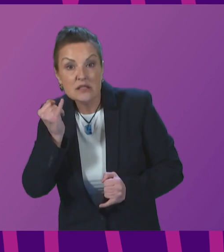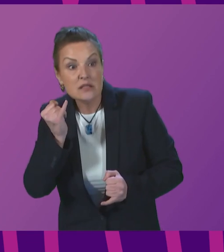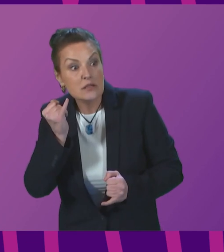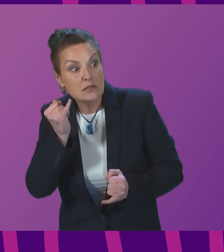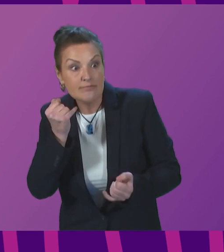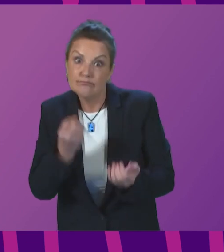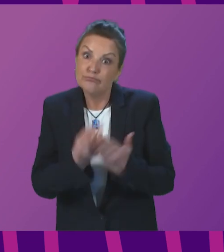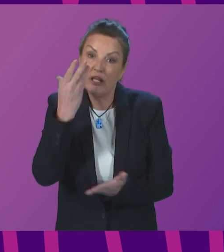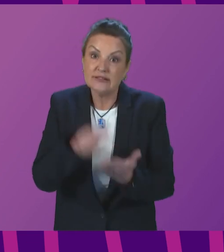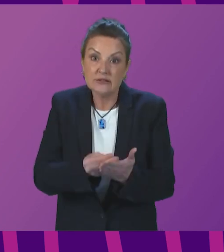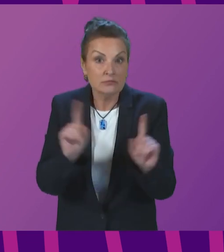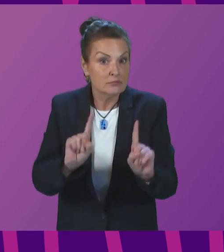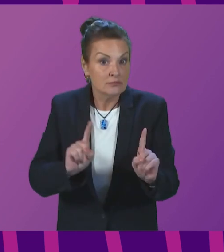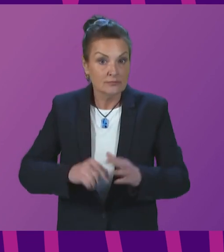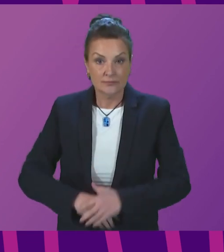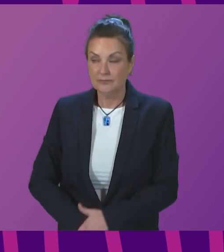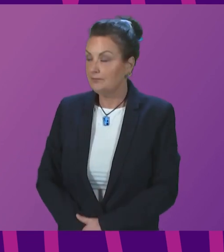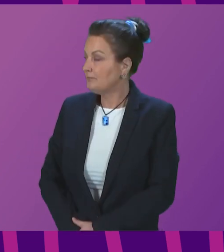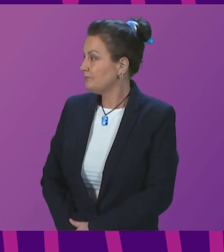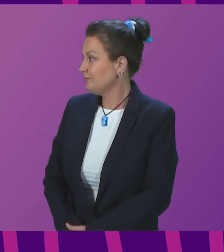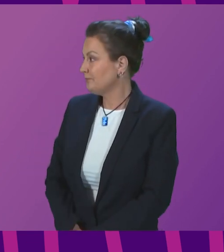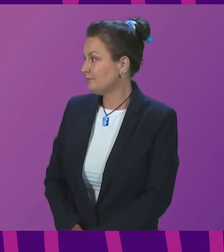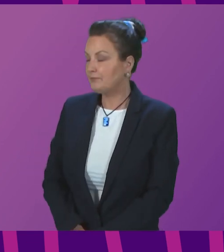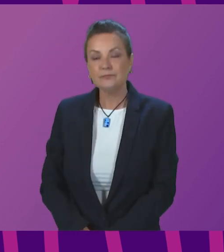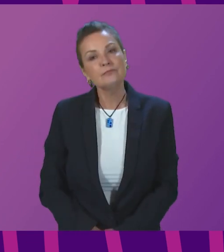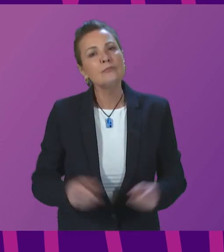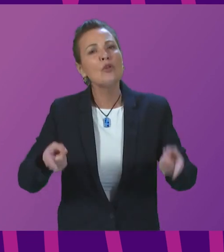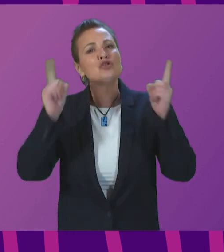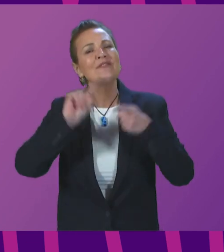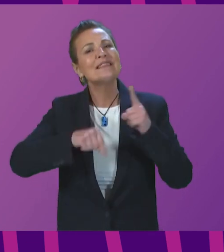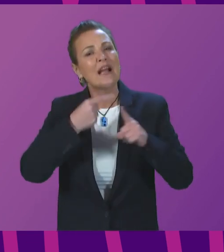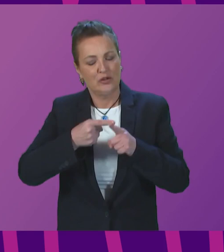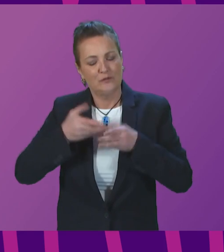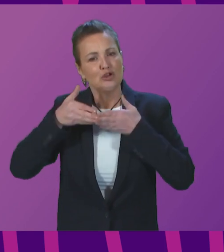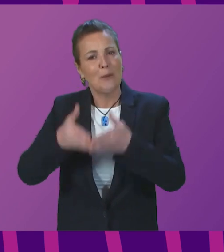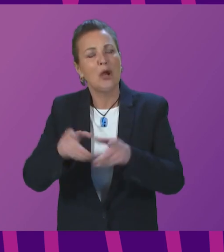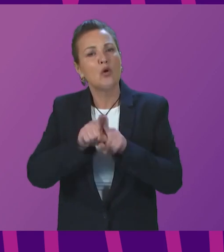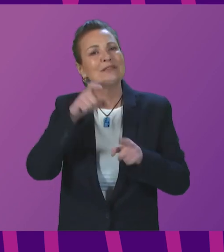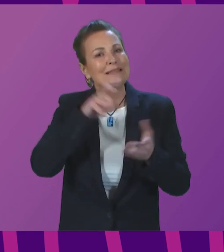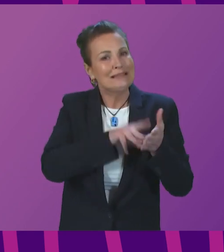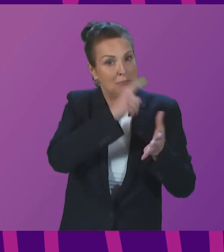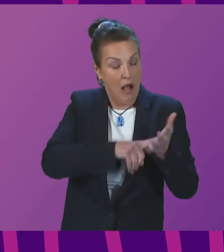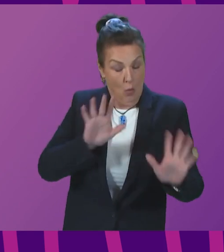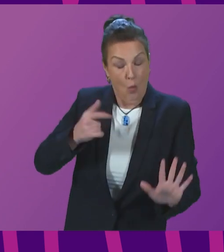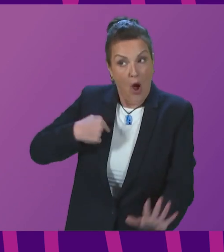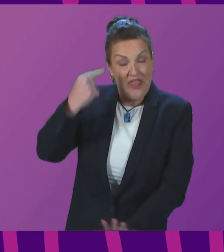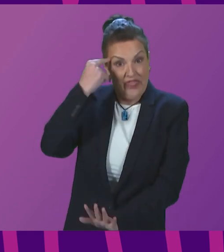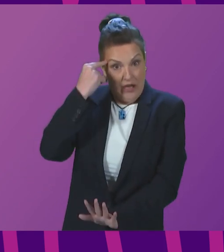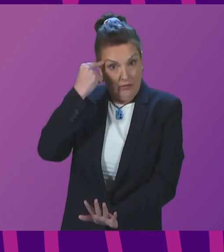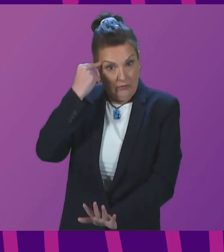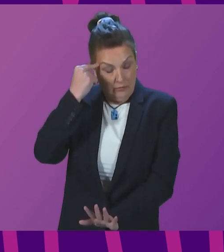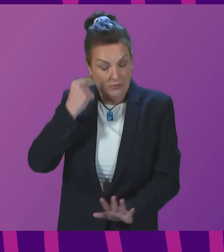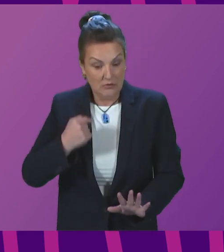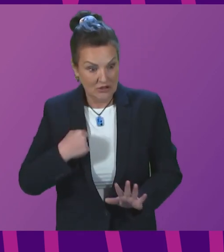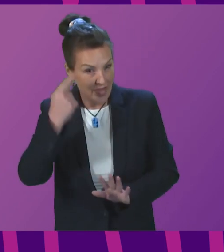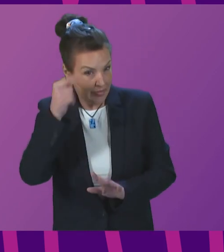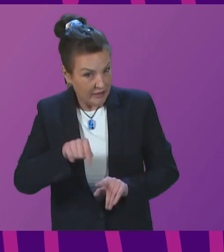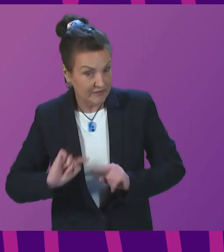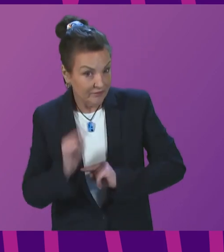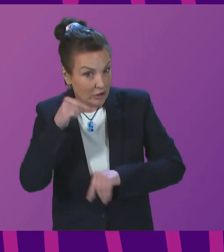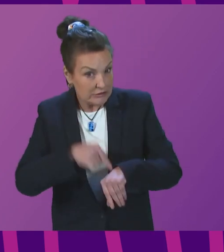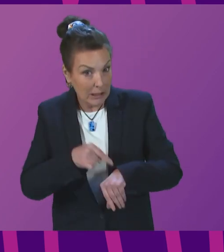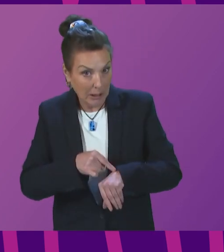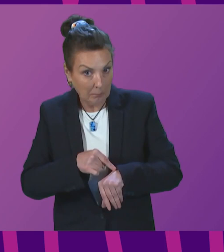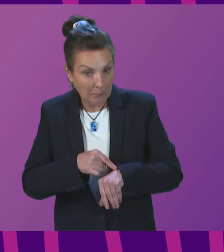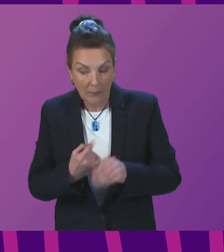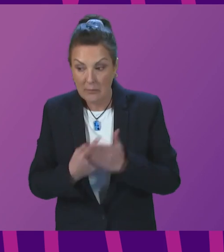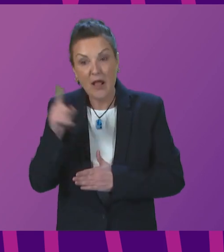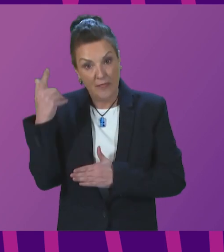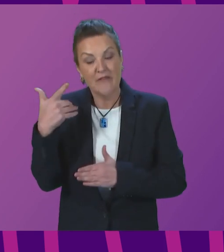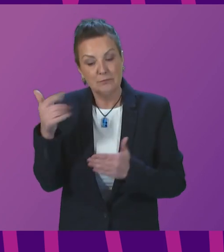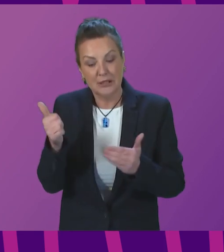The chief executive of the shipyard and CMAL have endorsed the latest cost estimate, which